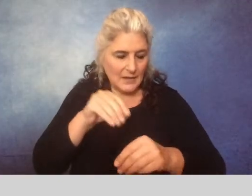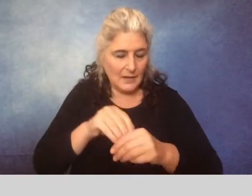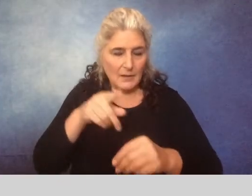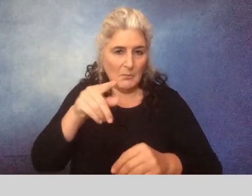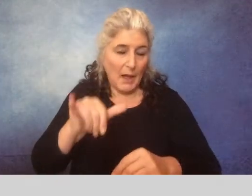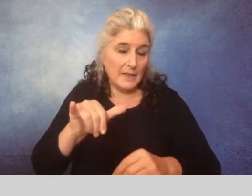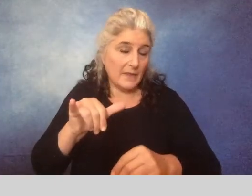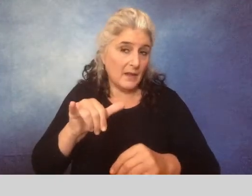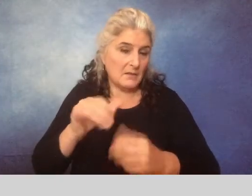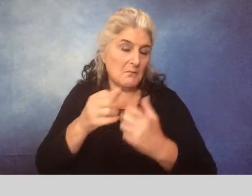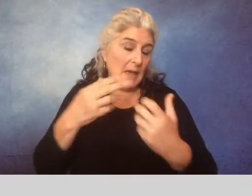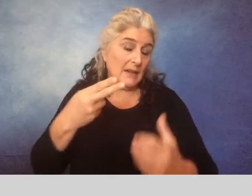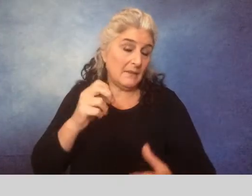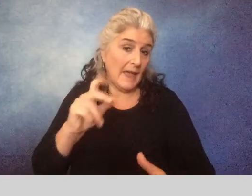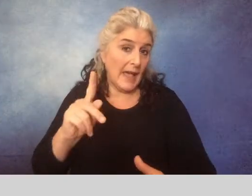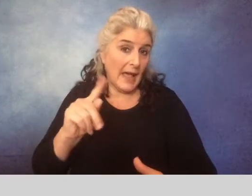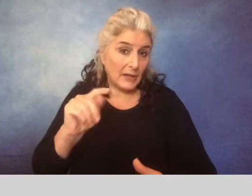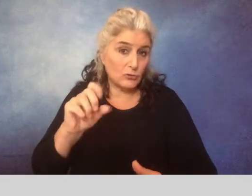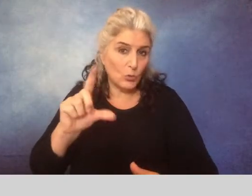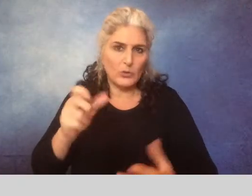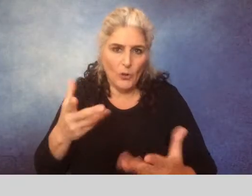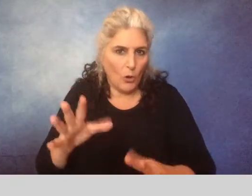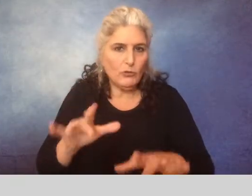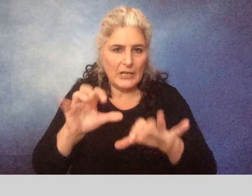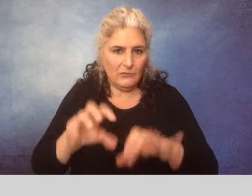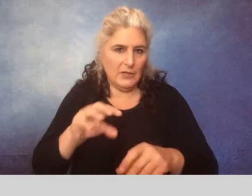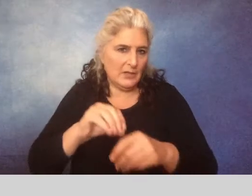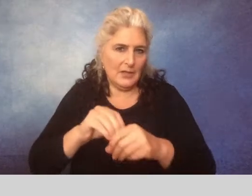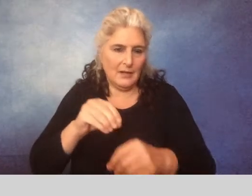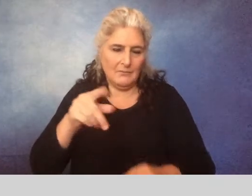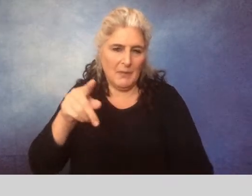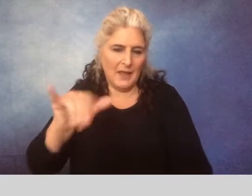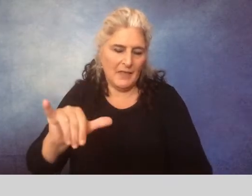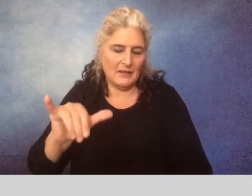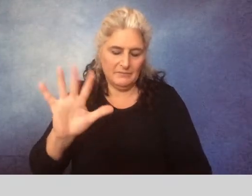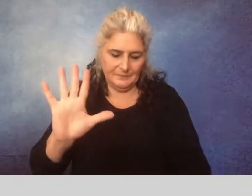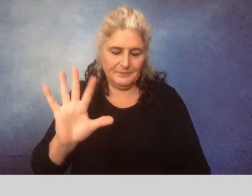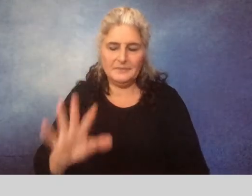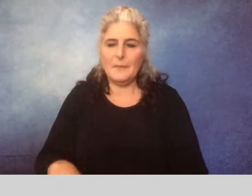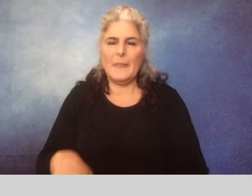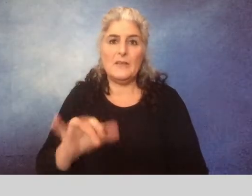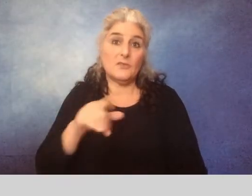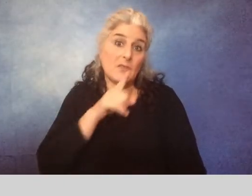A lot of them actually are written in Python, so that's realistic and then moving onward.